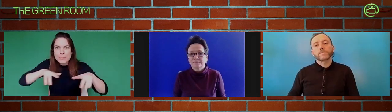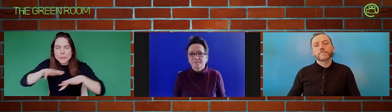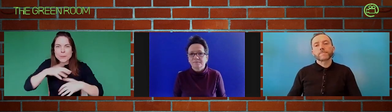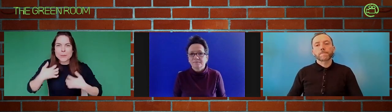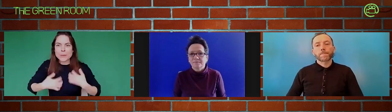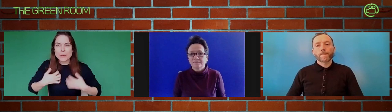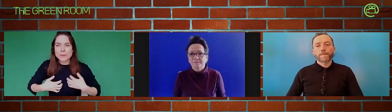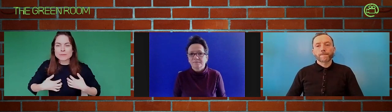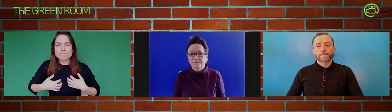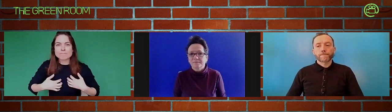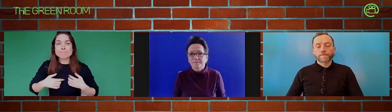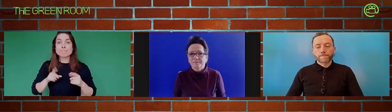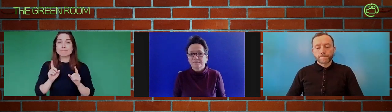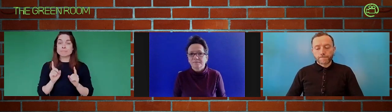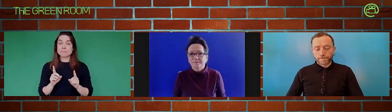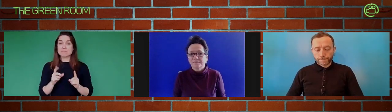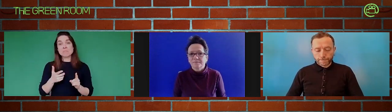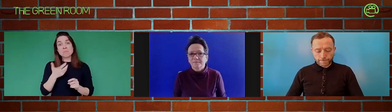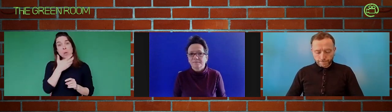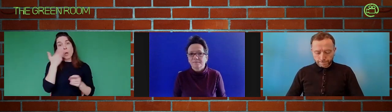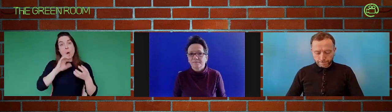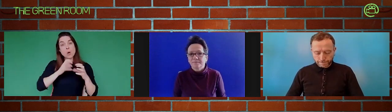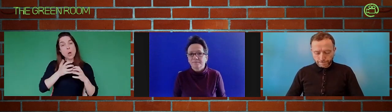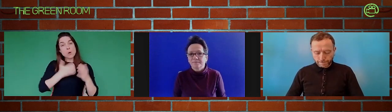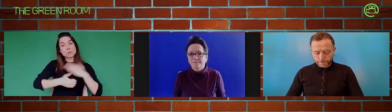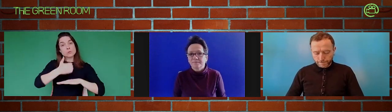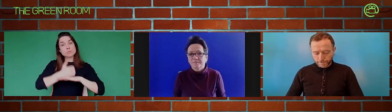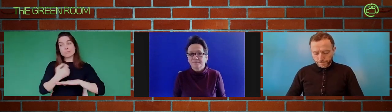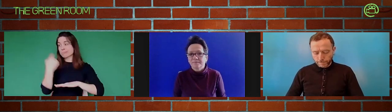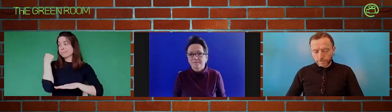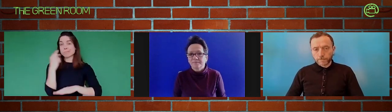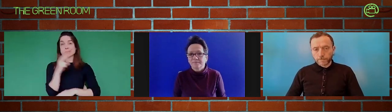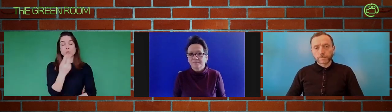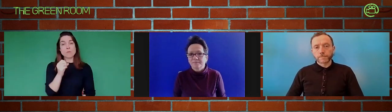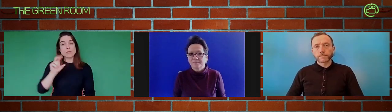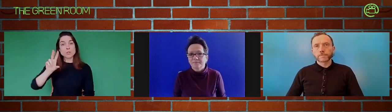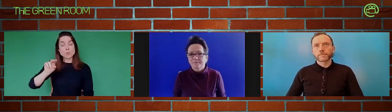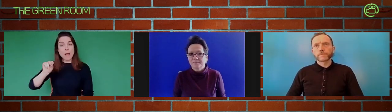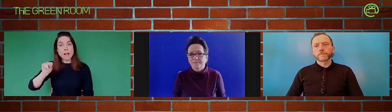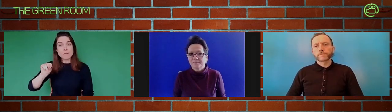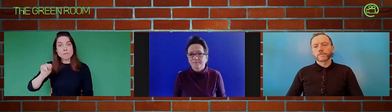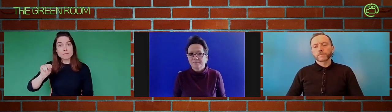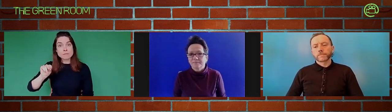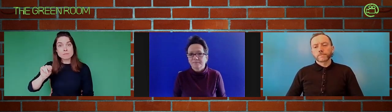And I've seen a huge shift in the last few years to do with,